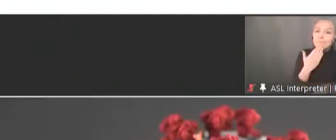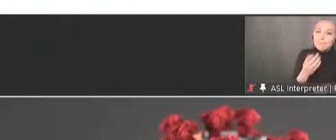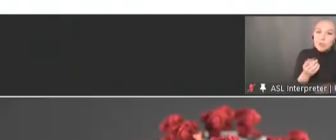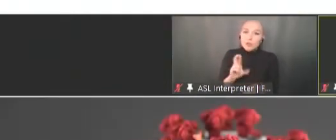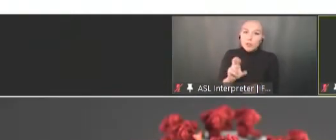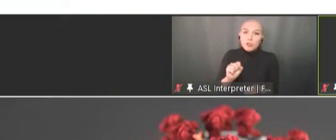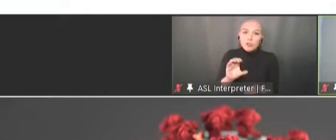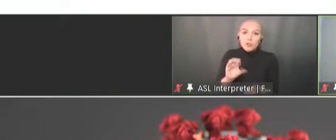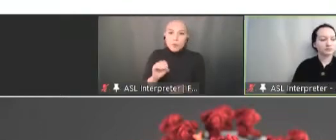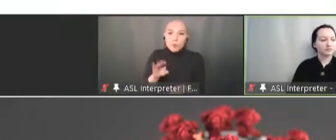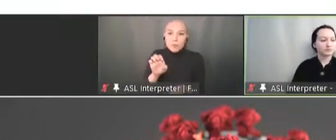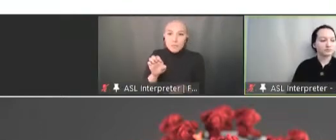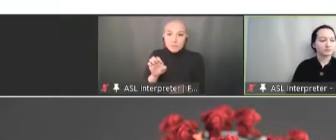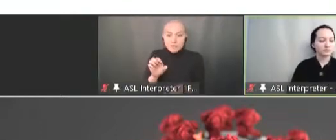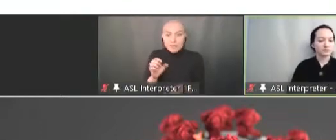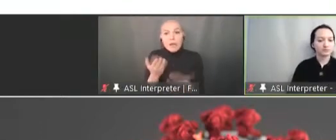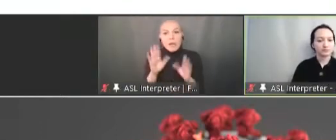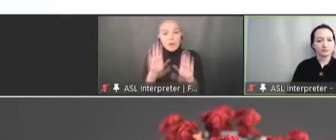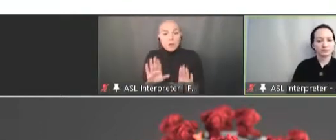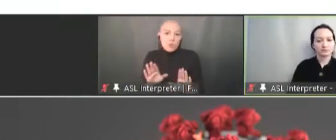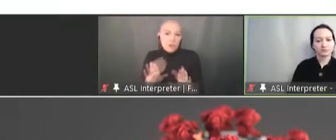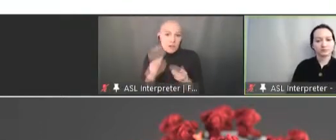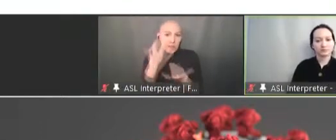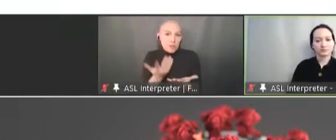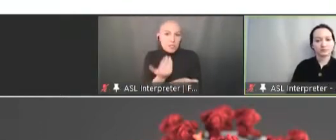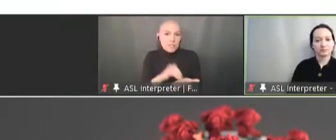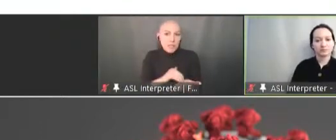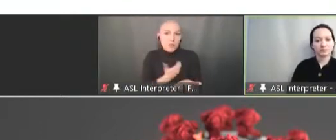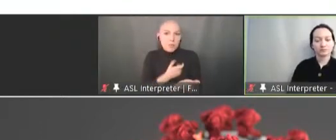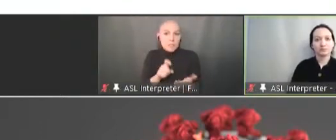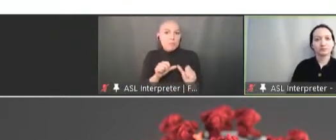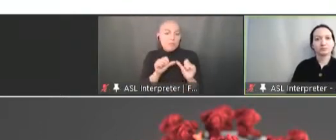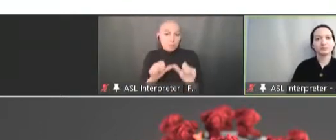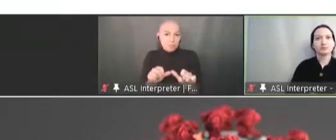very good information that we need to continue to get out to the public.